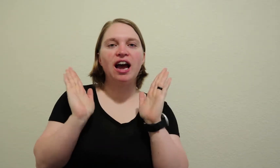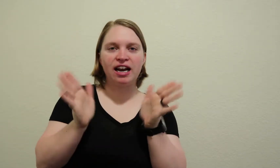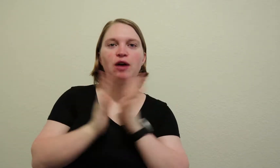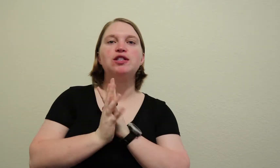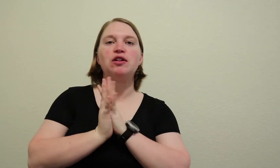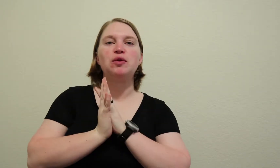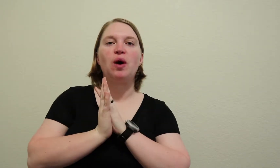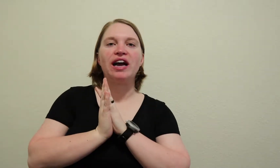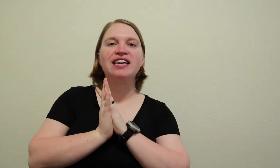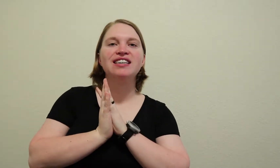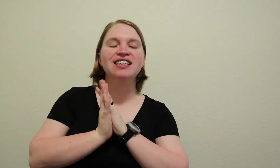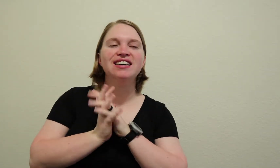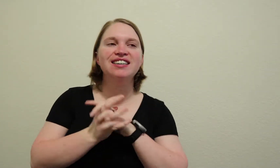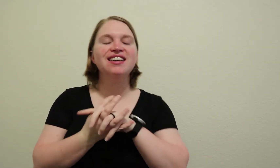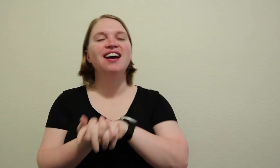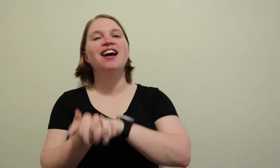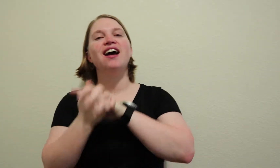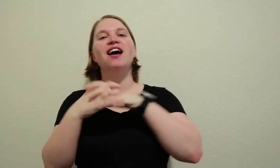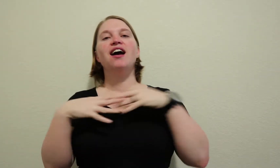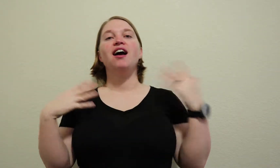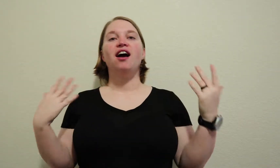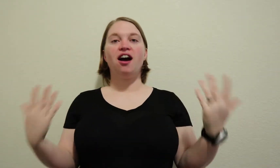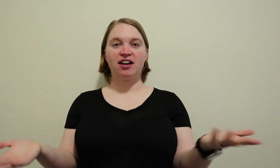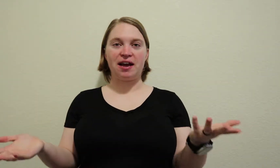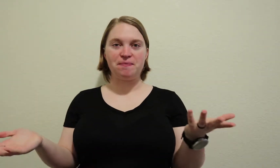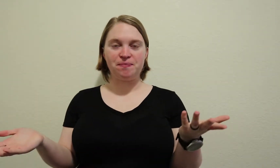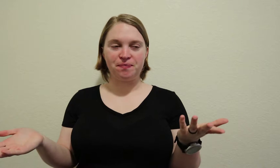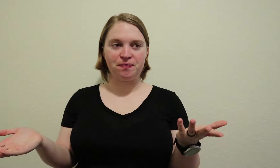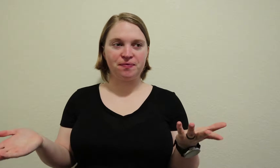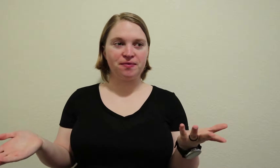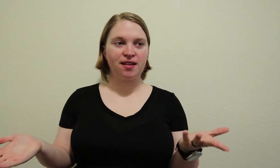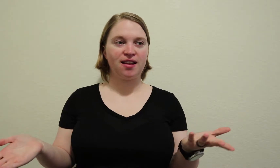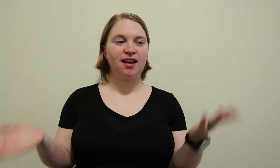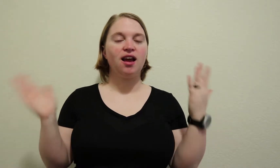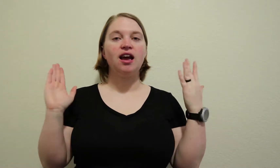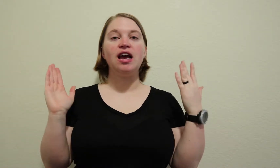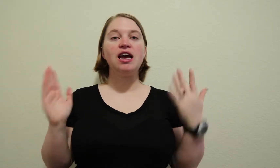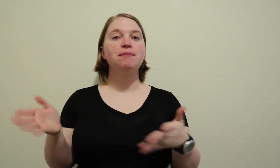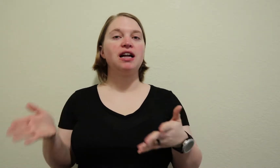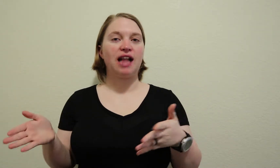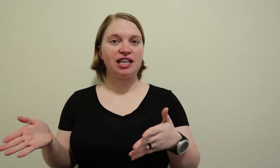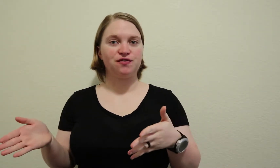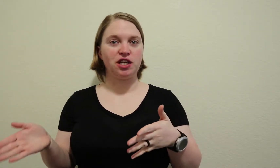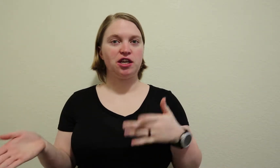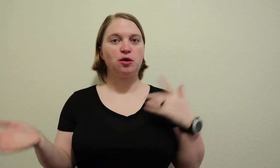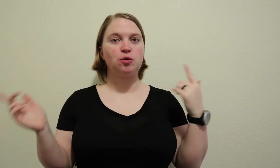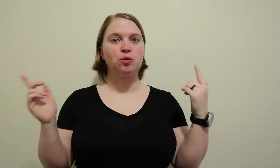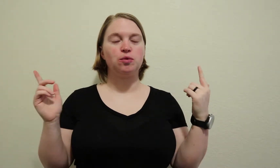and I'll tell you why Okay In my last video